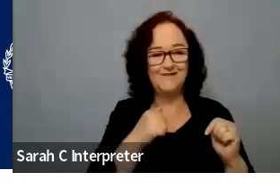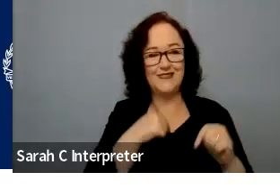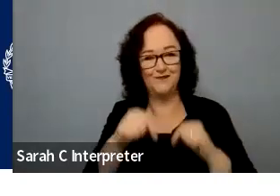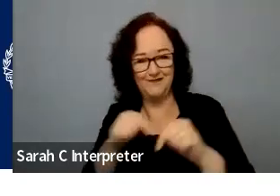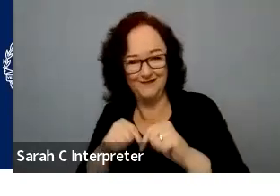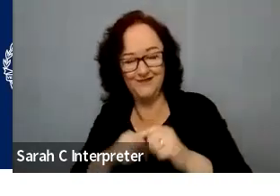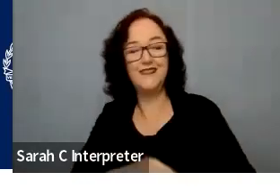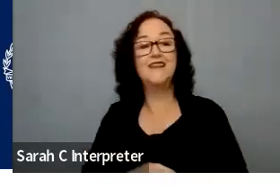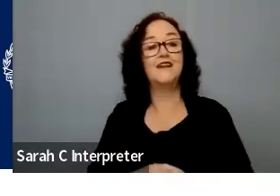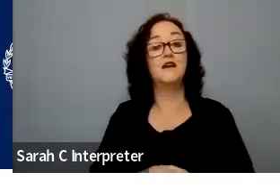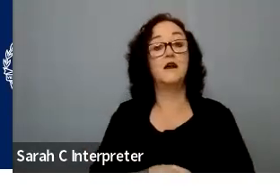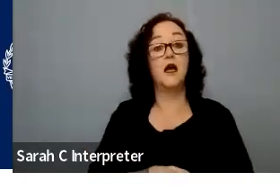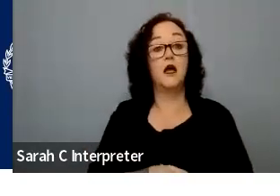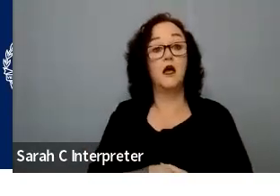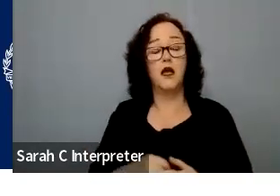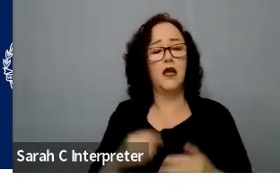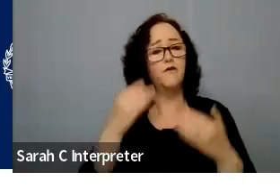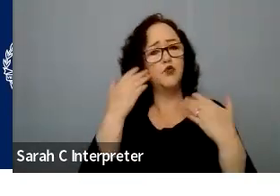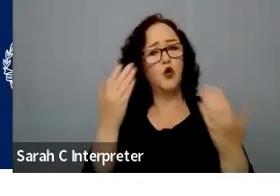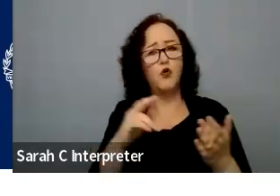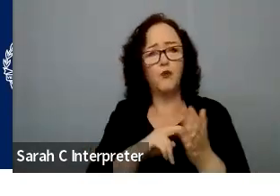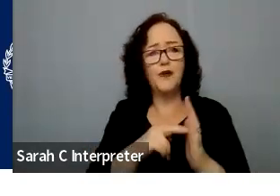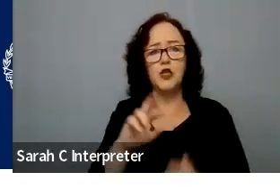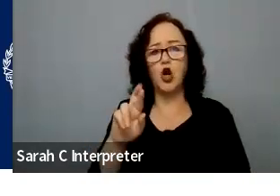Now for those of you who don't know, the Robey health care provider self attribution scale,